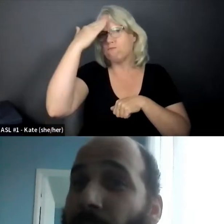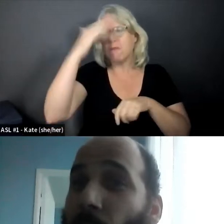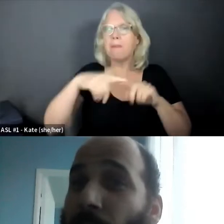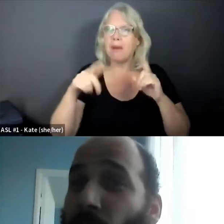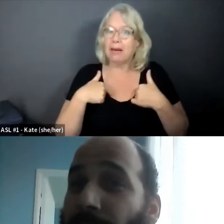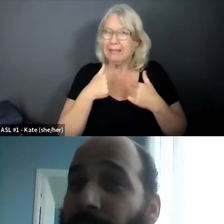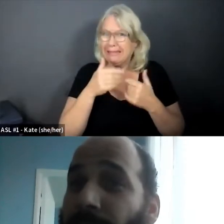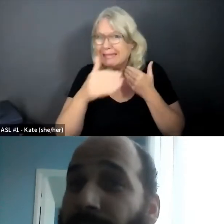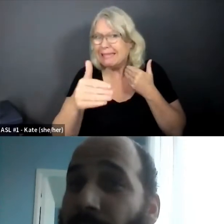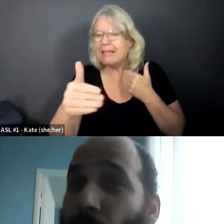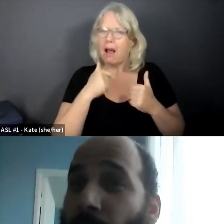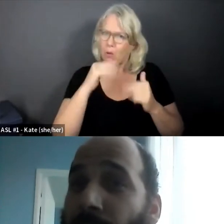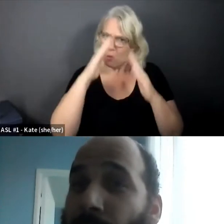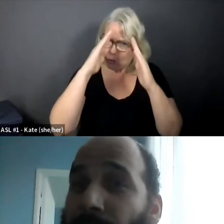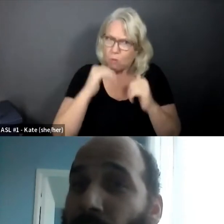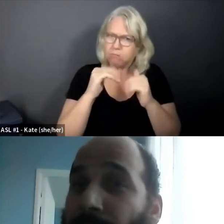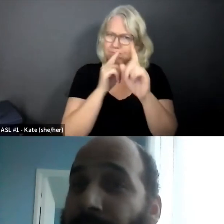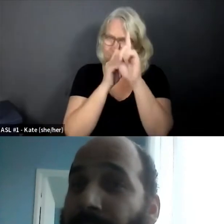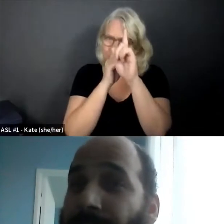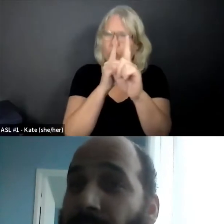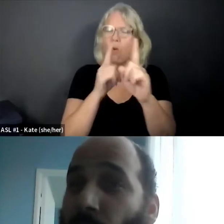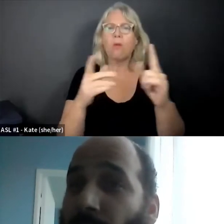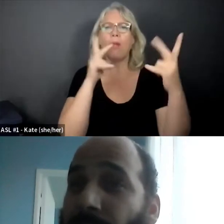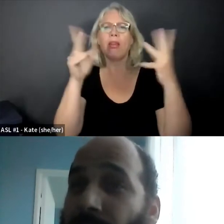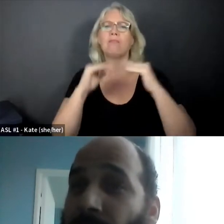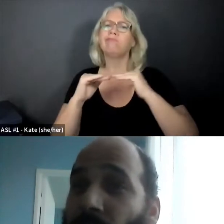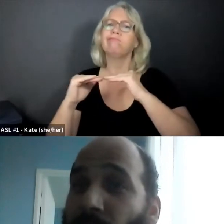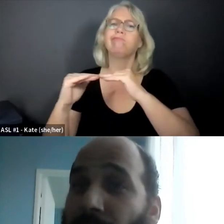THAT EVERYBODY WILL BE TREATED THE SAME WAY AND BE TREATED EQUALLY.